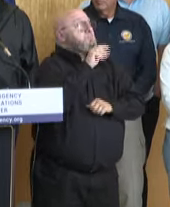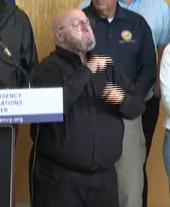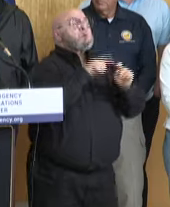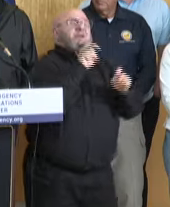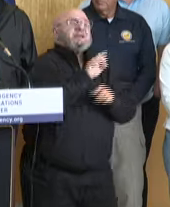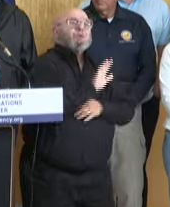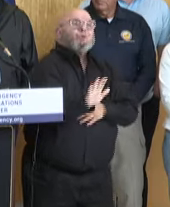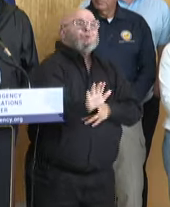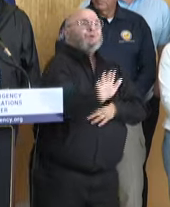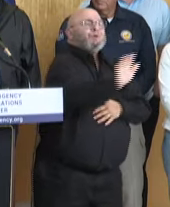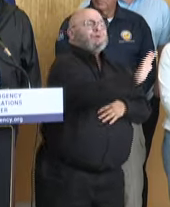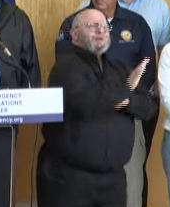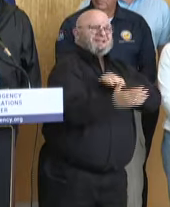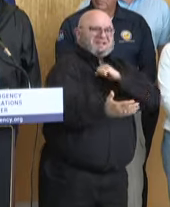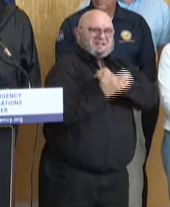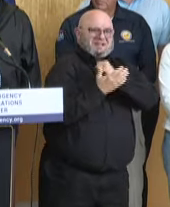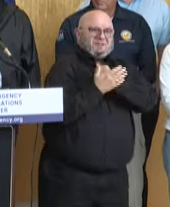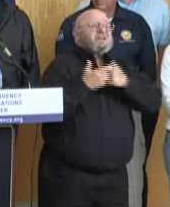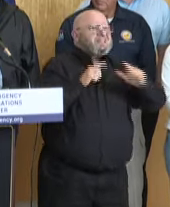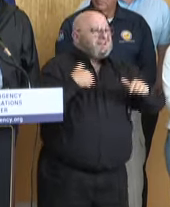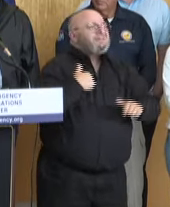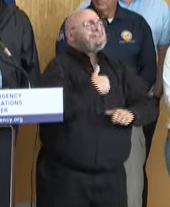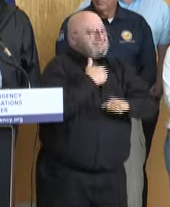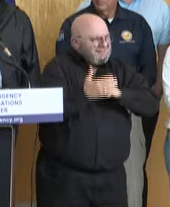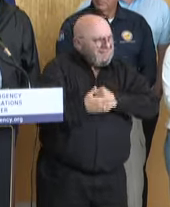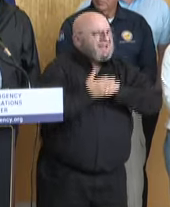Y CONTINUAMOS AÍ EL RESTO DE